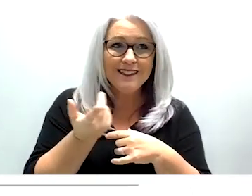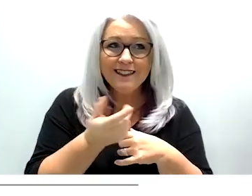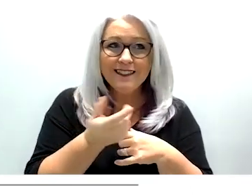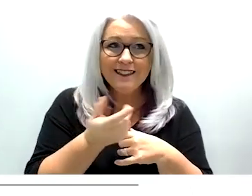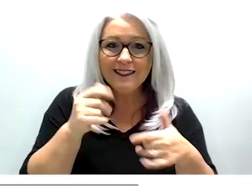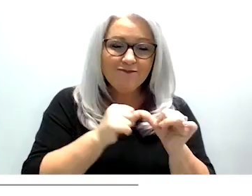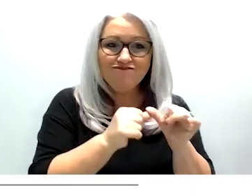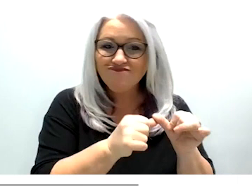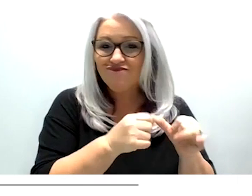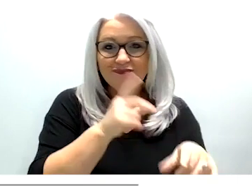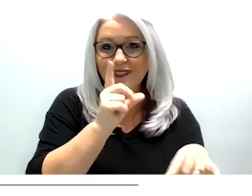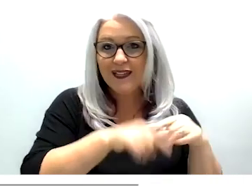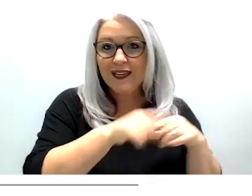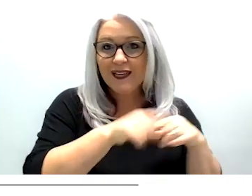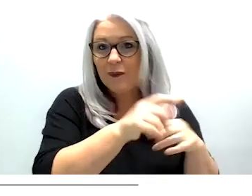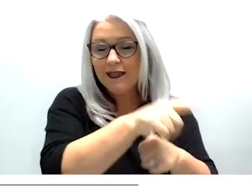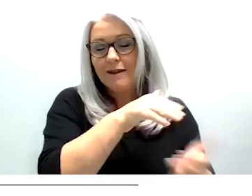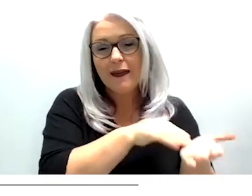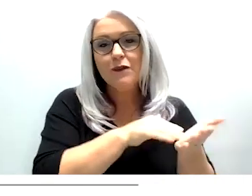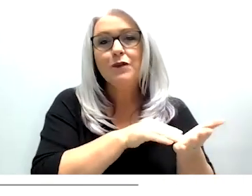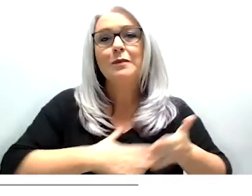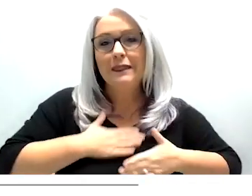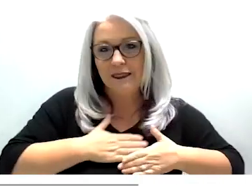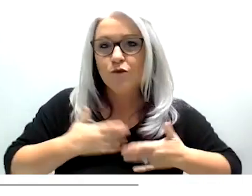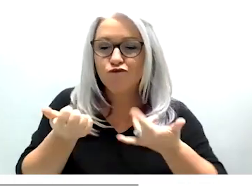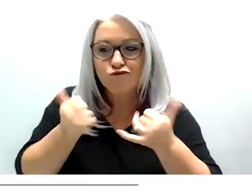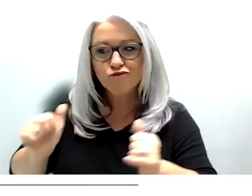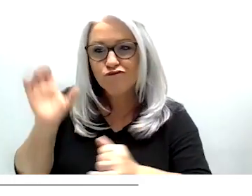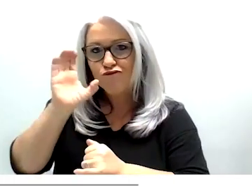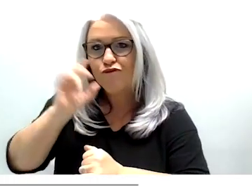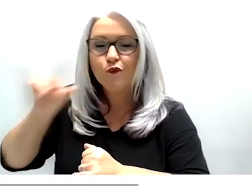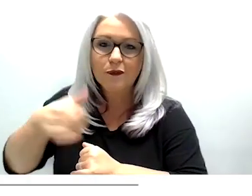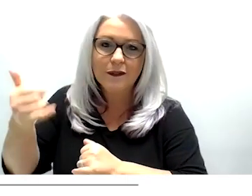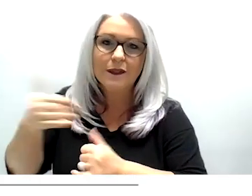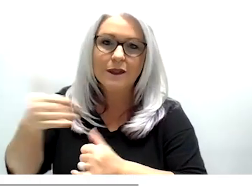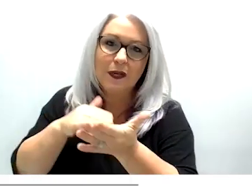to be your partner in care. And I put some resources